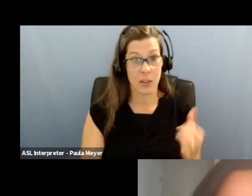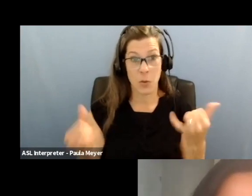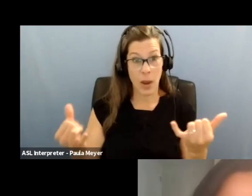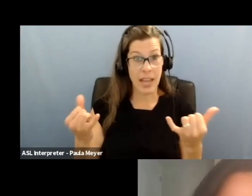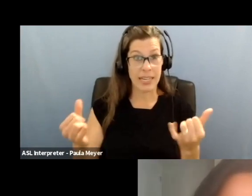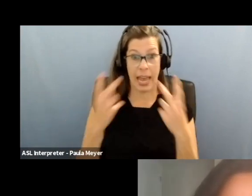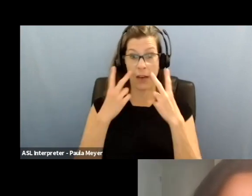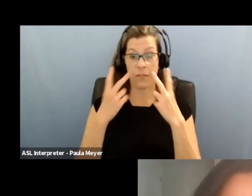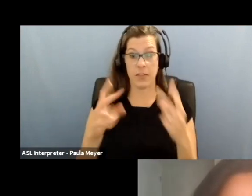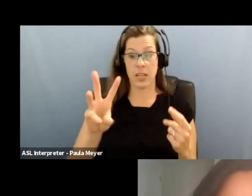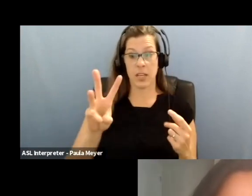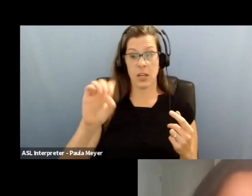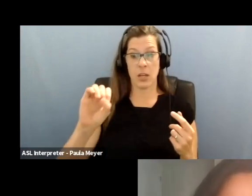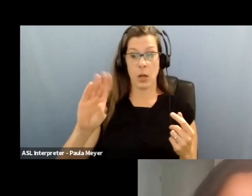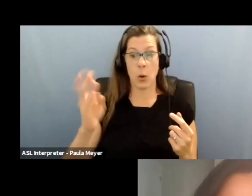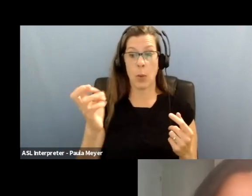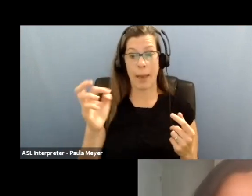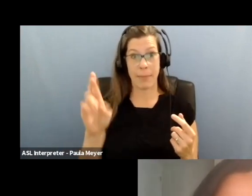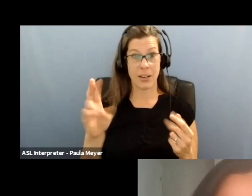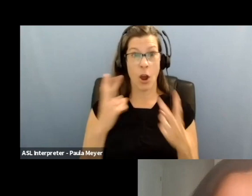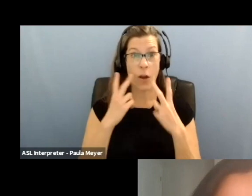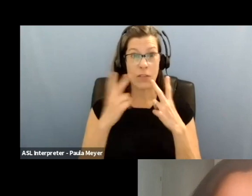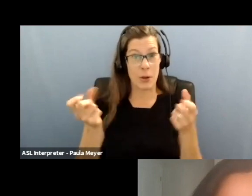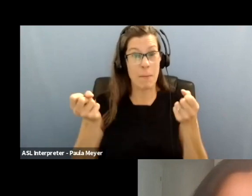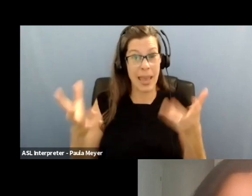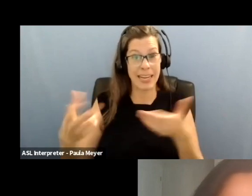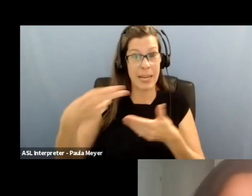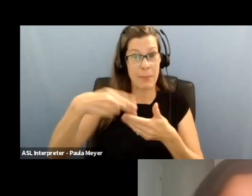and we found with so many panelists, the best way is to hide non-video